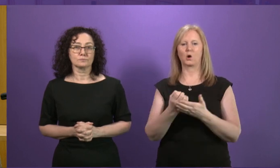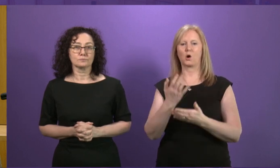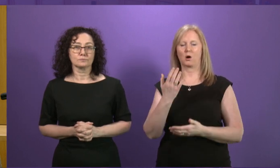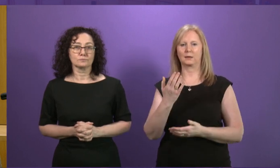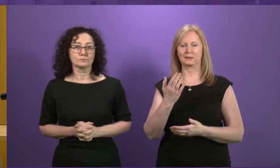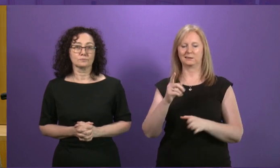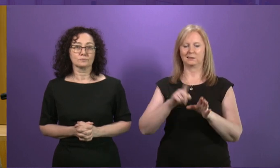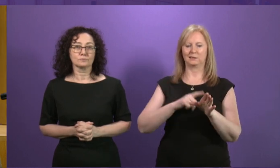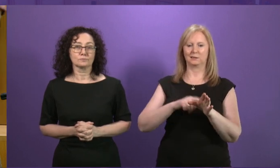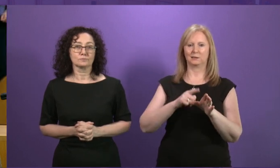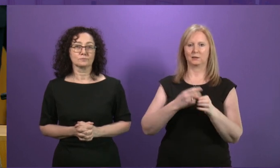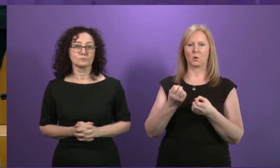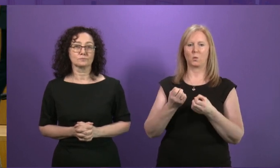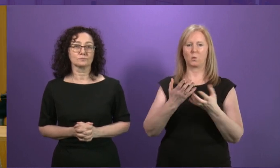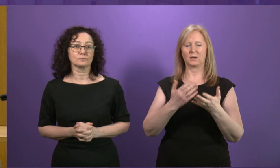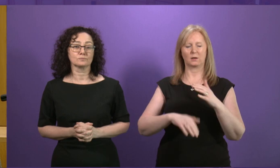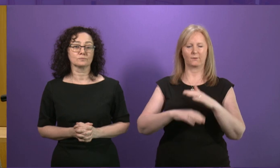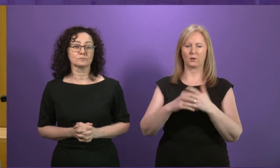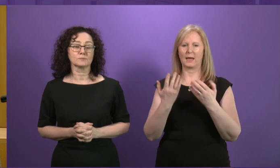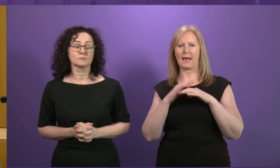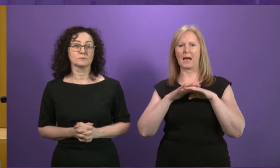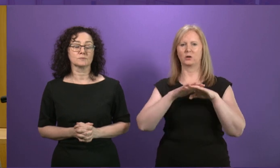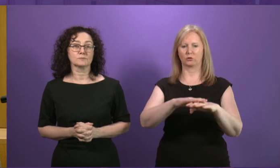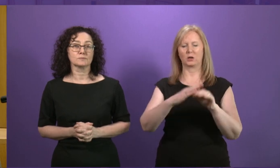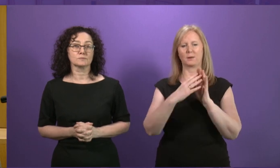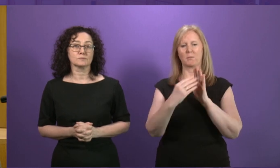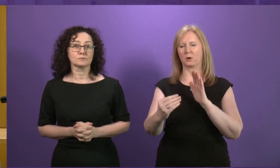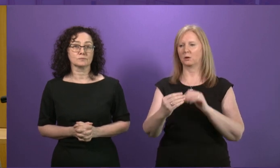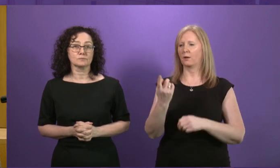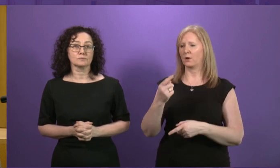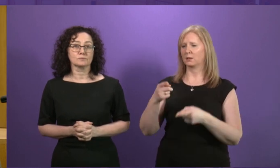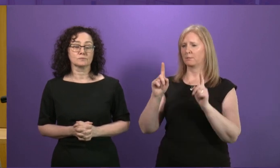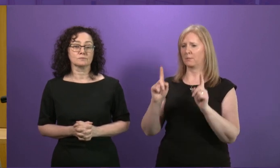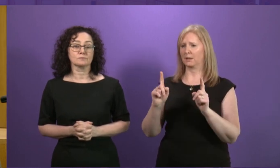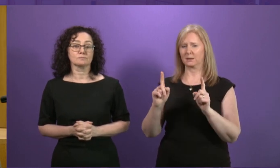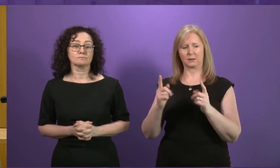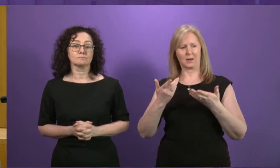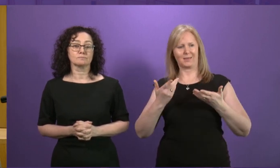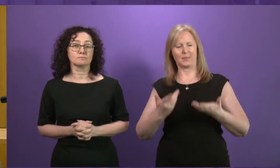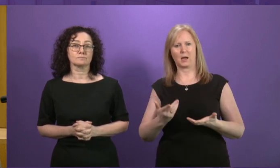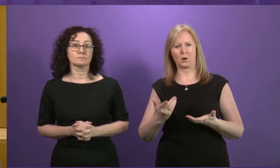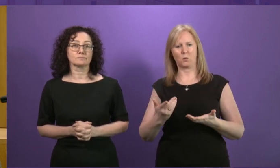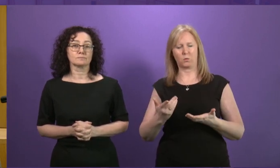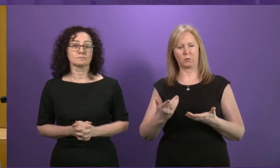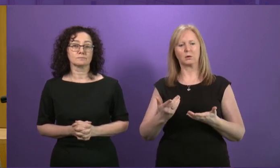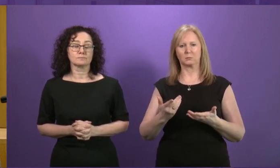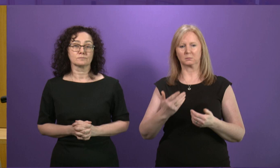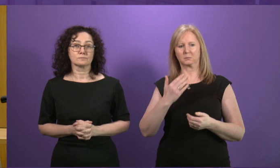Years have been wasted on the full integration model. Why will the First Minister not take the opportunity now to rule out that option for good?